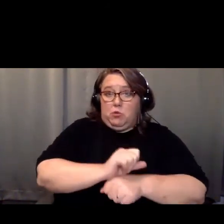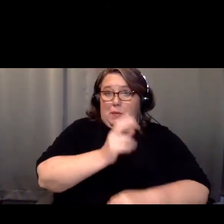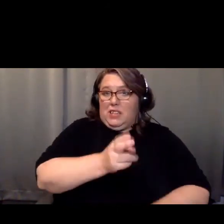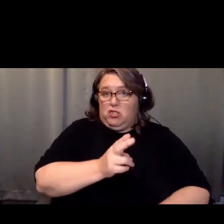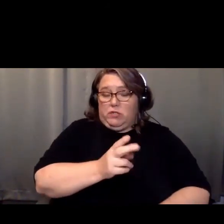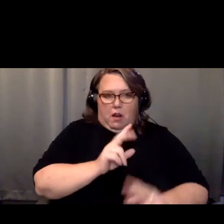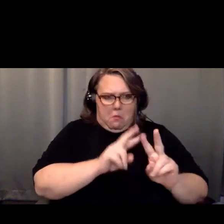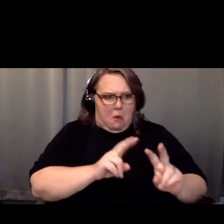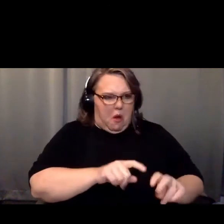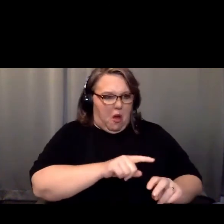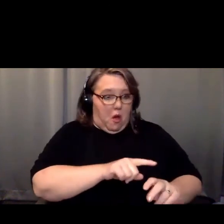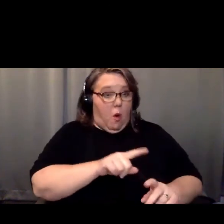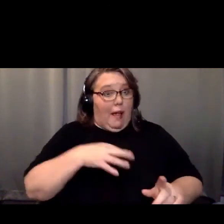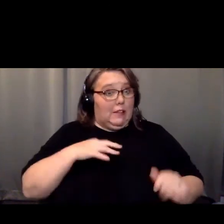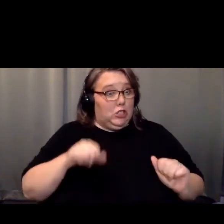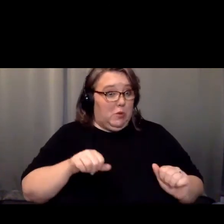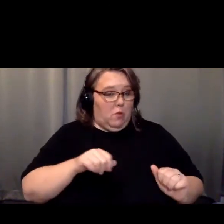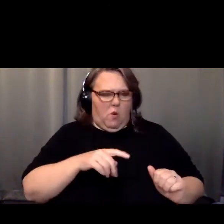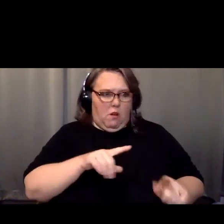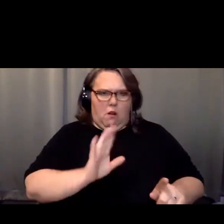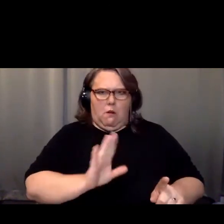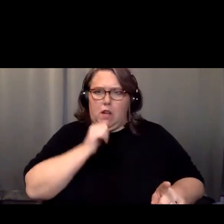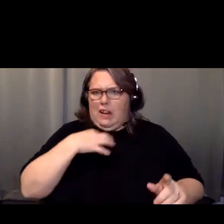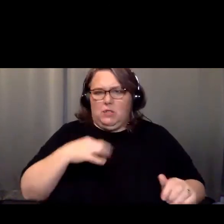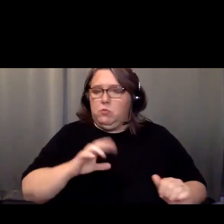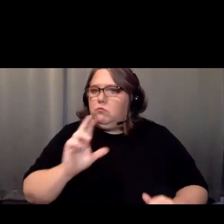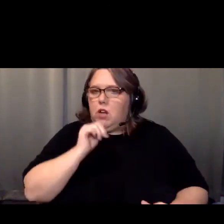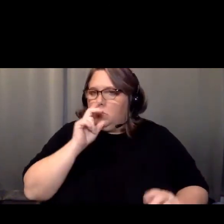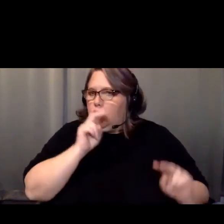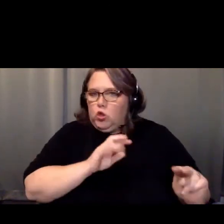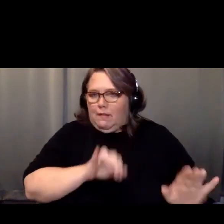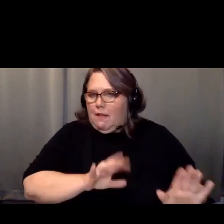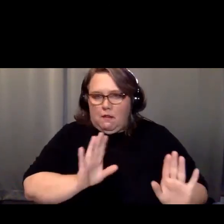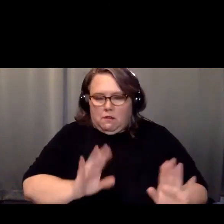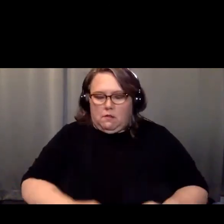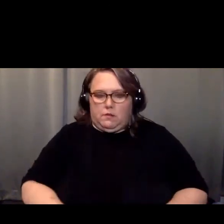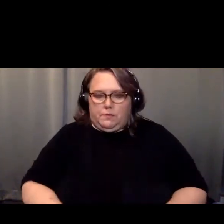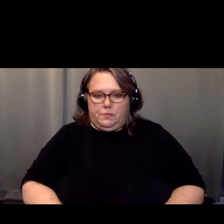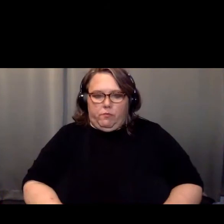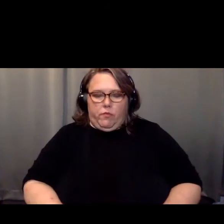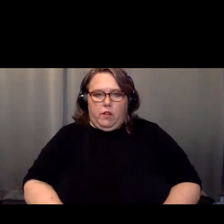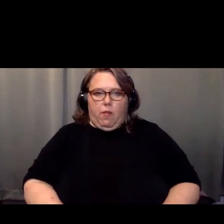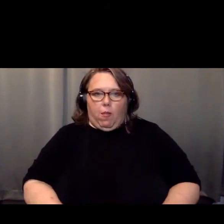So, once again, well, mostly, these are the things that vocational rehabilitation